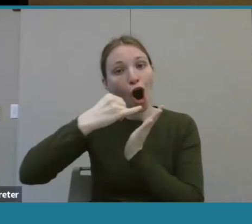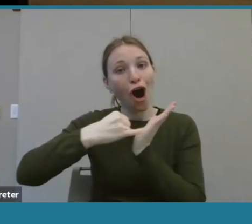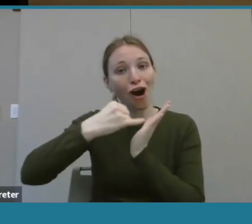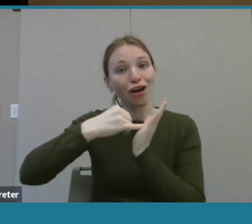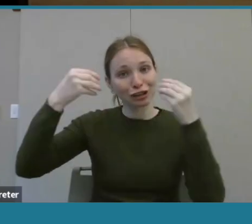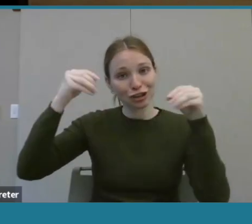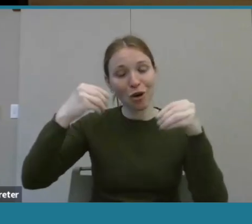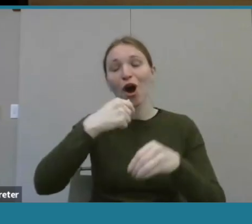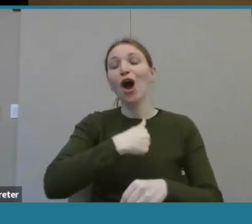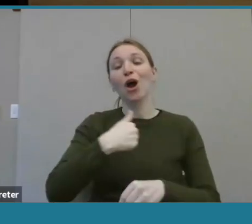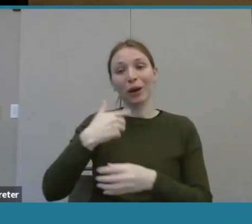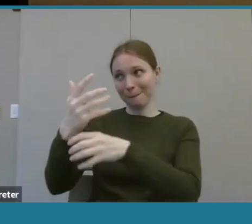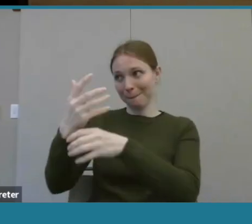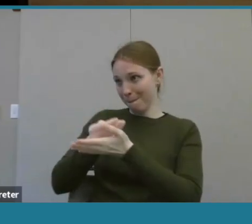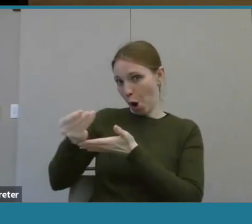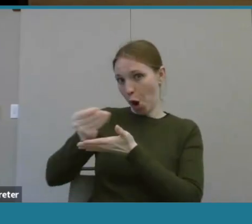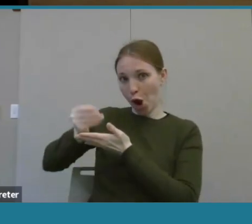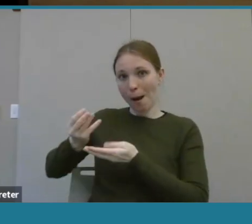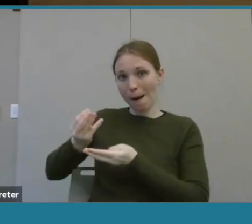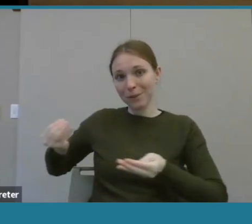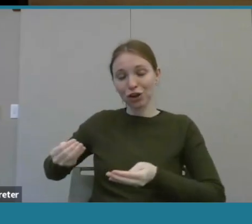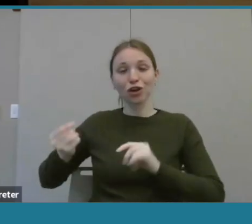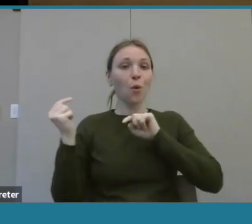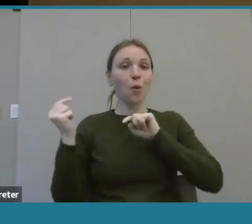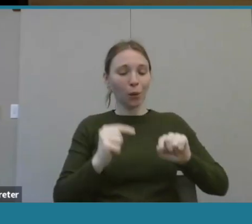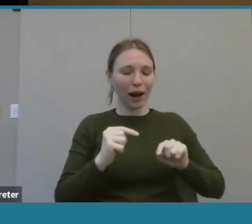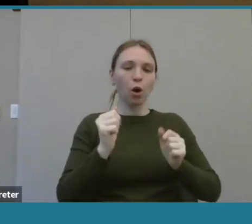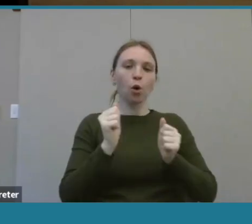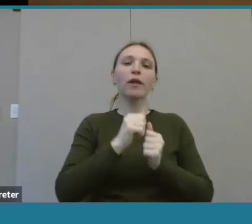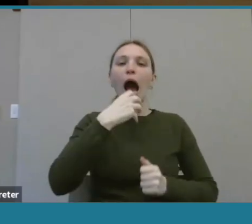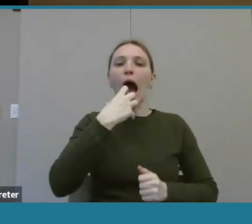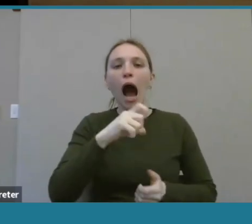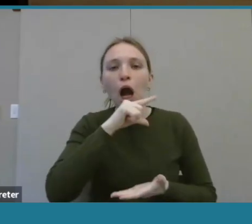auditorium with hot glue and puff paint and cardboard and built some prototypes,